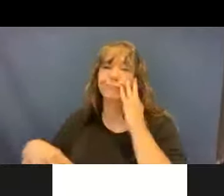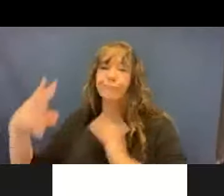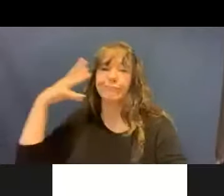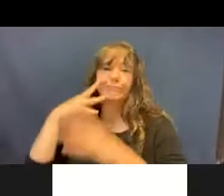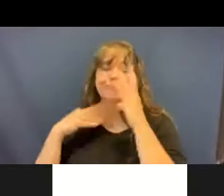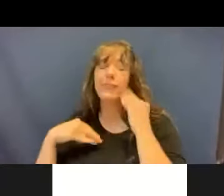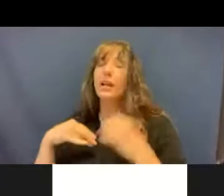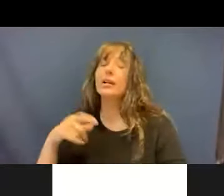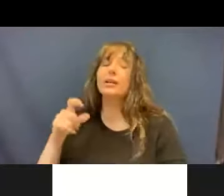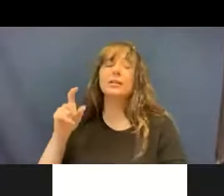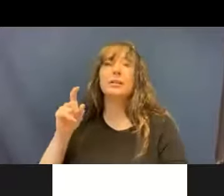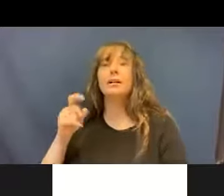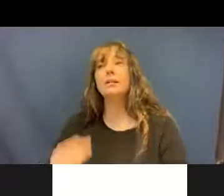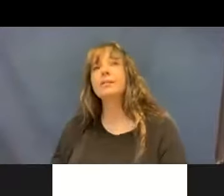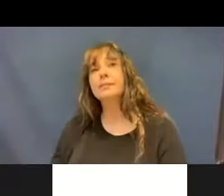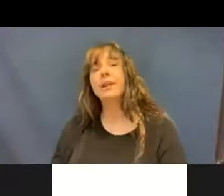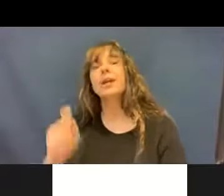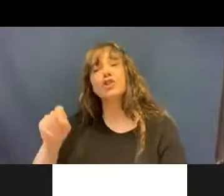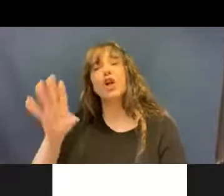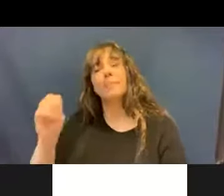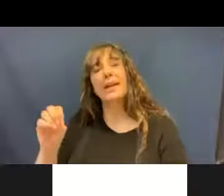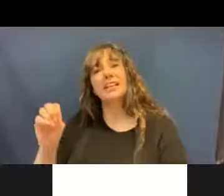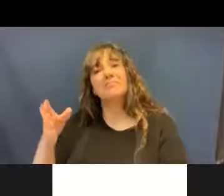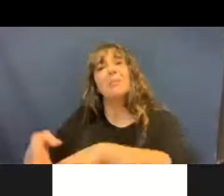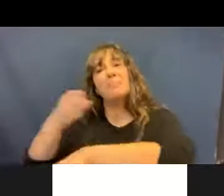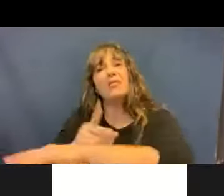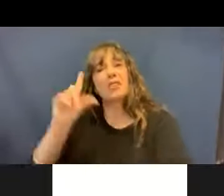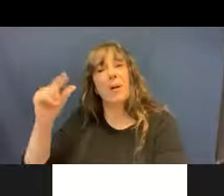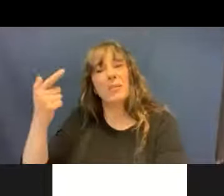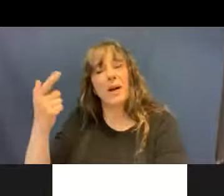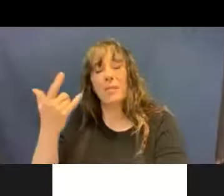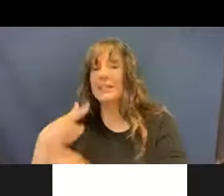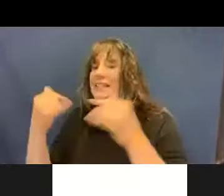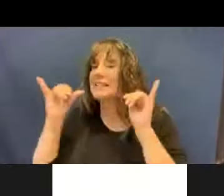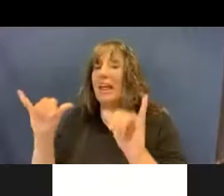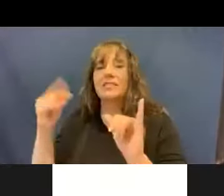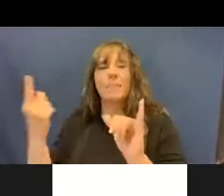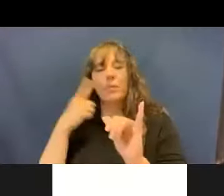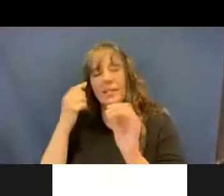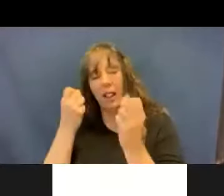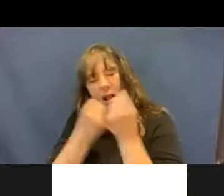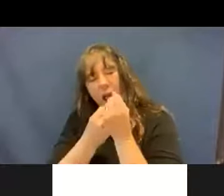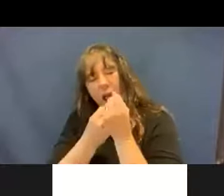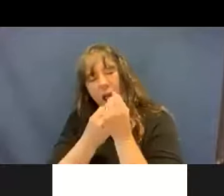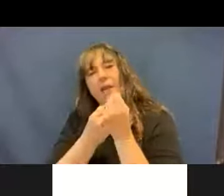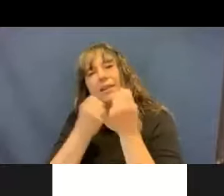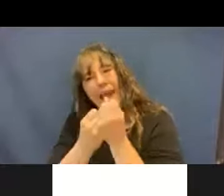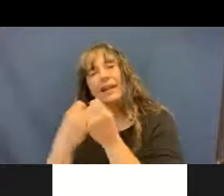be better in 2021, it's still something that we're still advocating to this day. And I